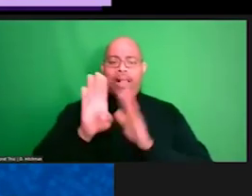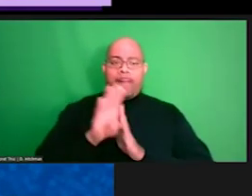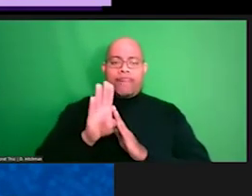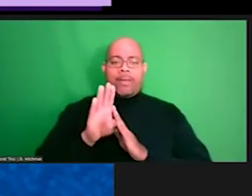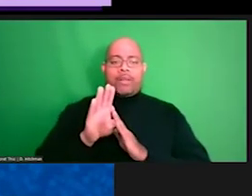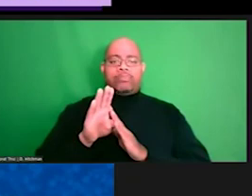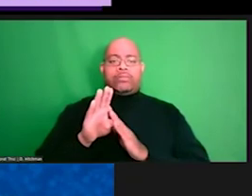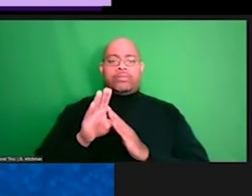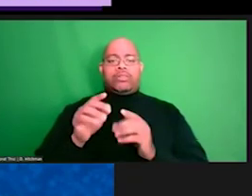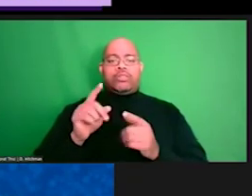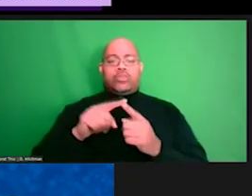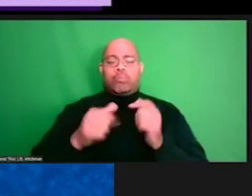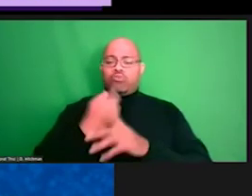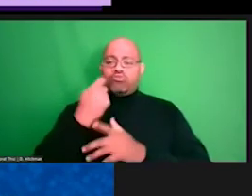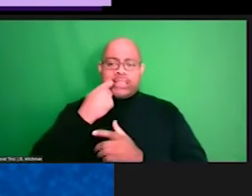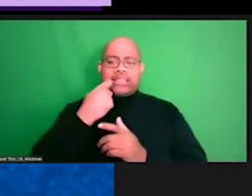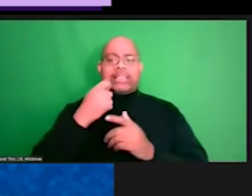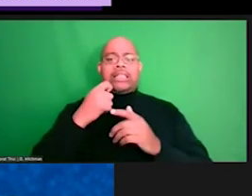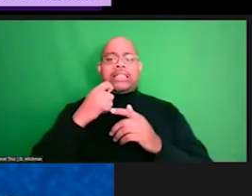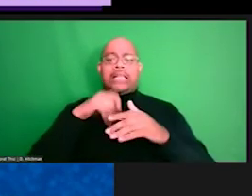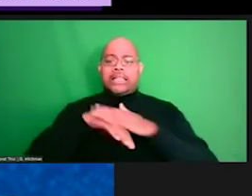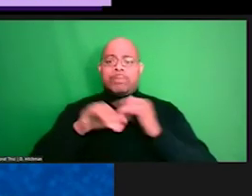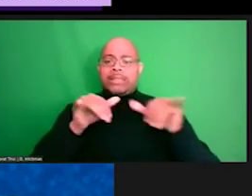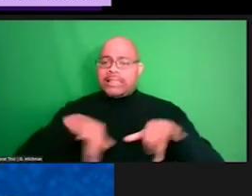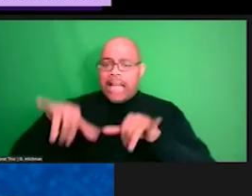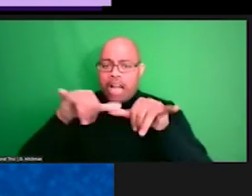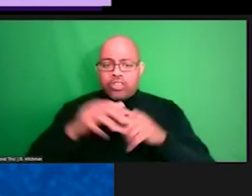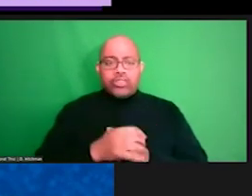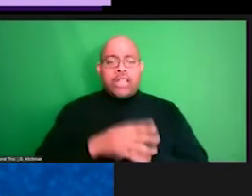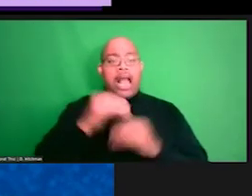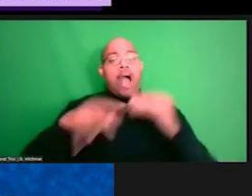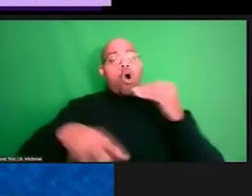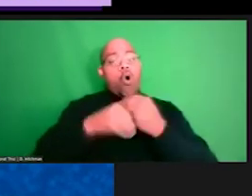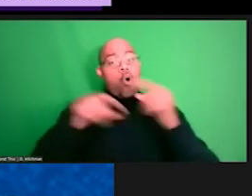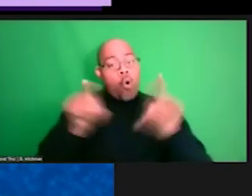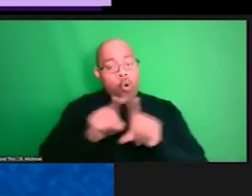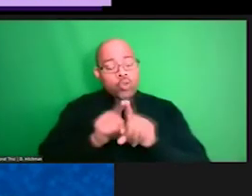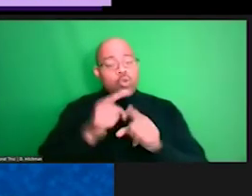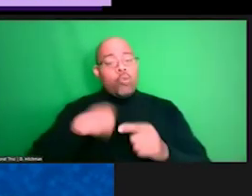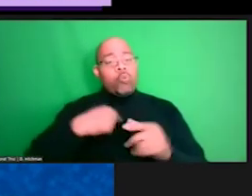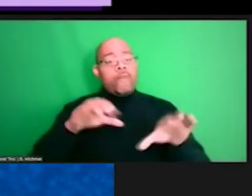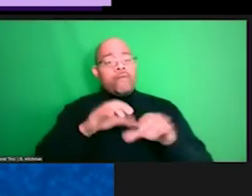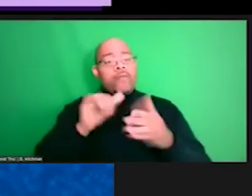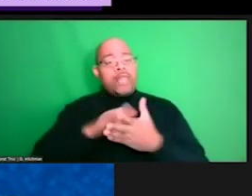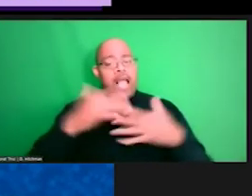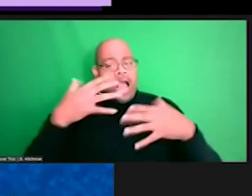accessibility standards and then additionally, we perform comprehensive accessibility testing